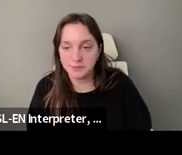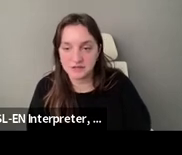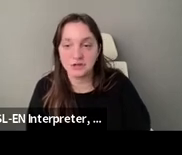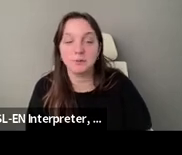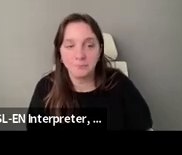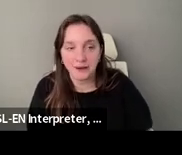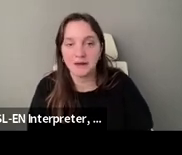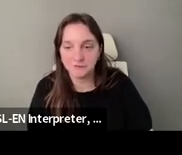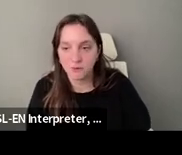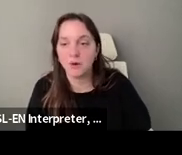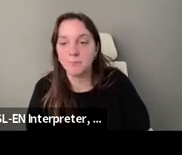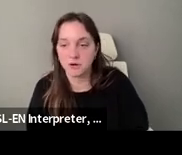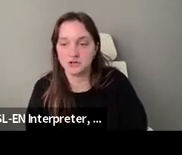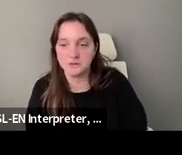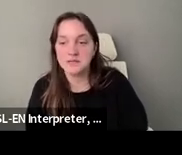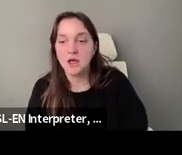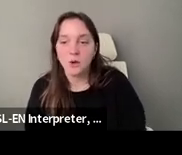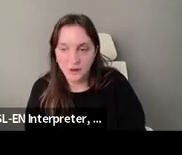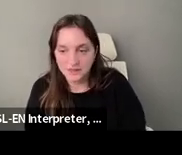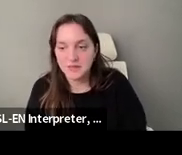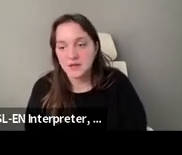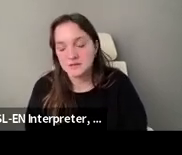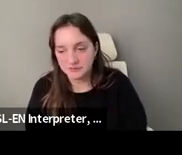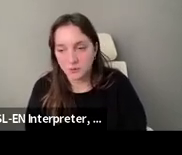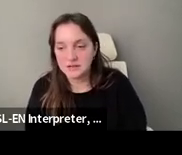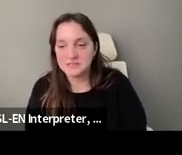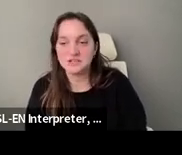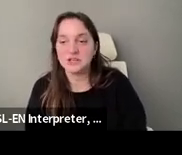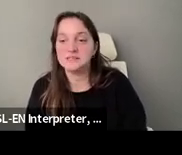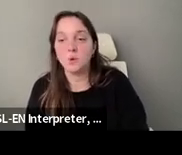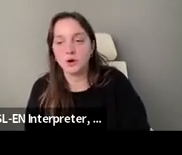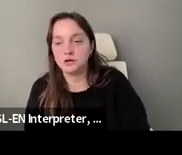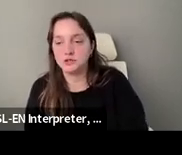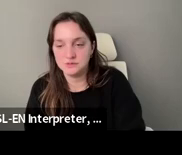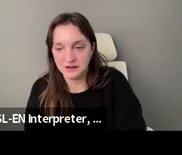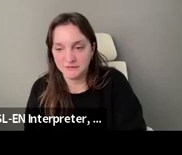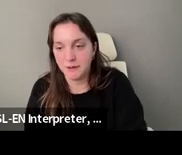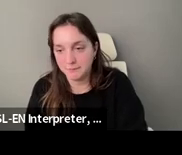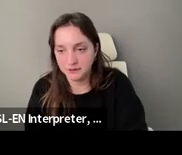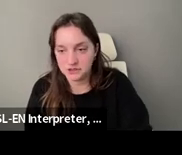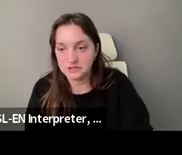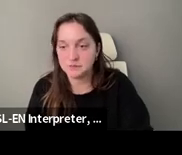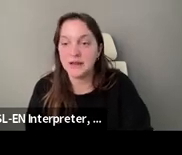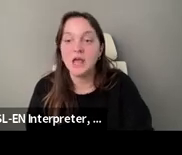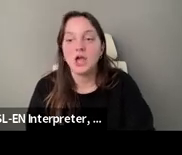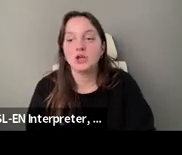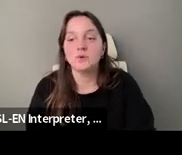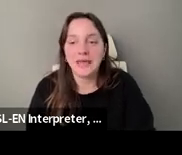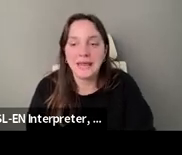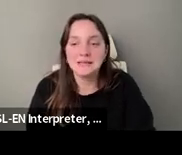preparing for partnerships with deaf organizations or to deaf populations, right.